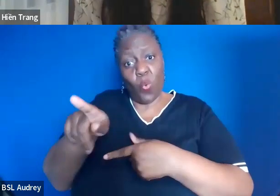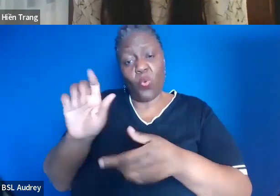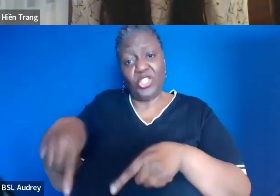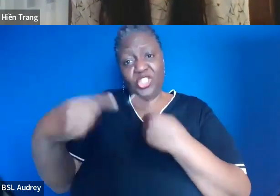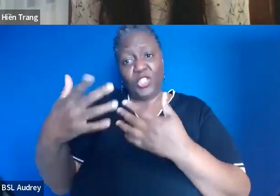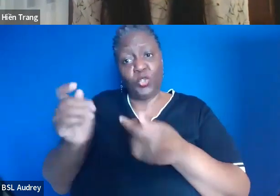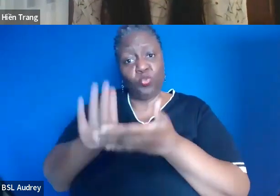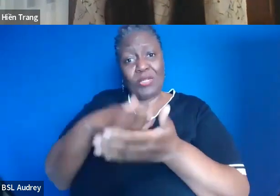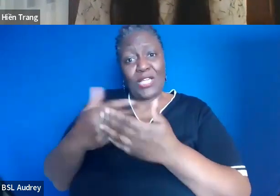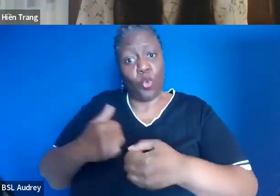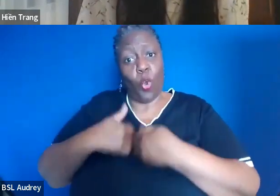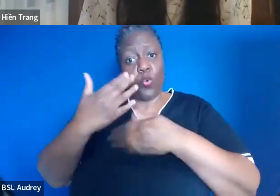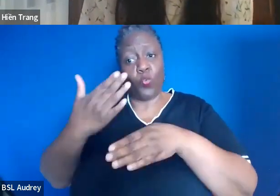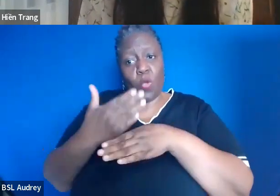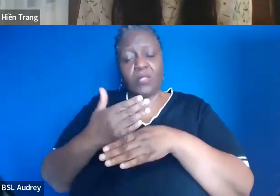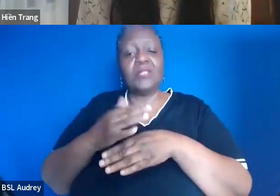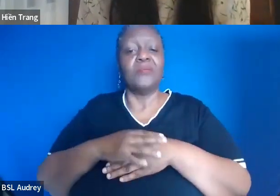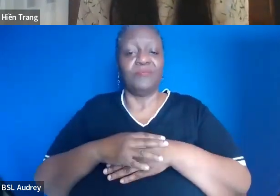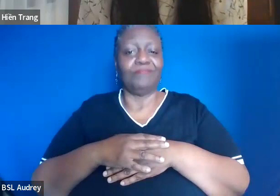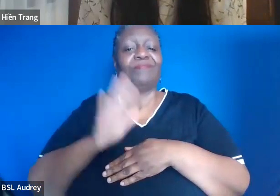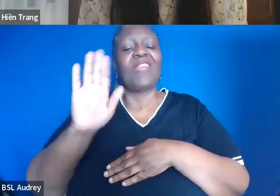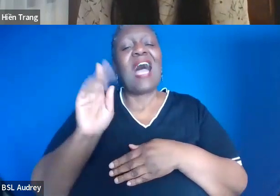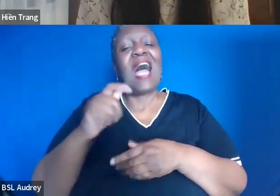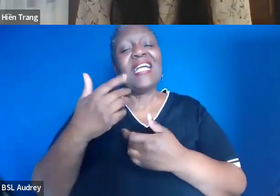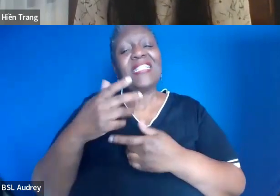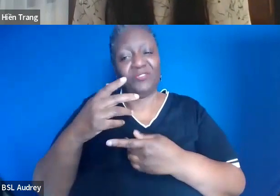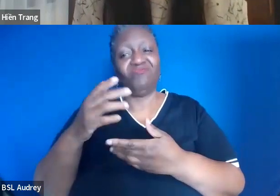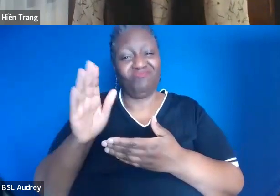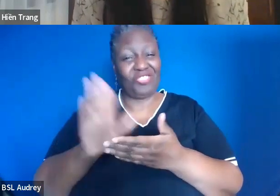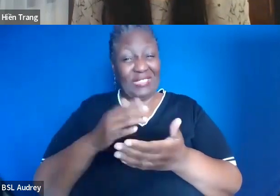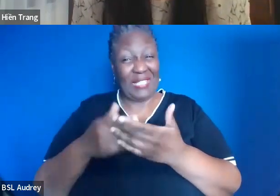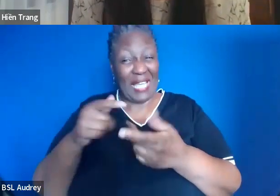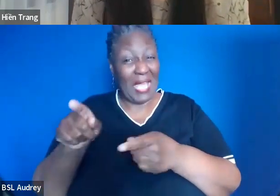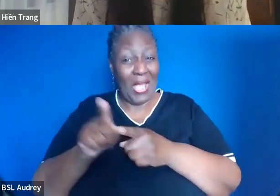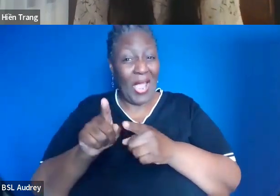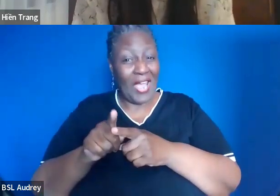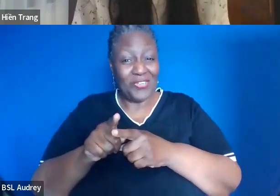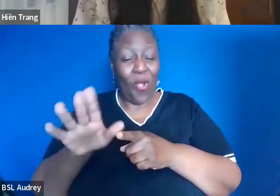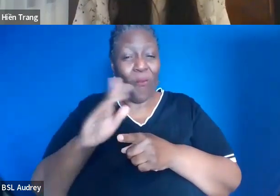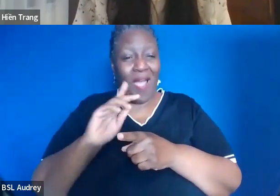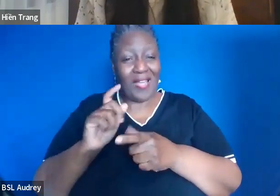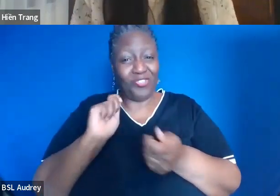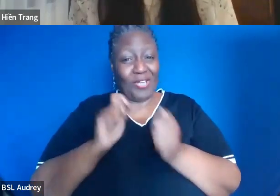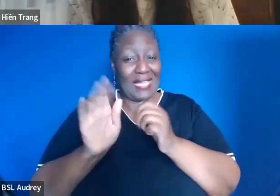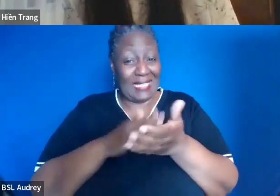so I have to translate myself because no Translator translate my book so that's the